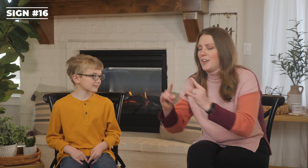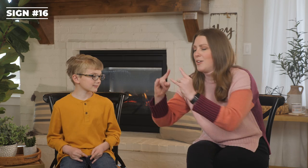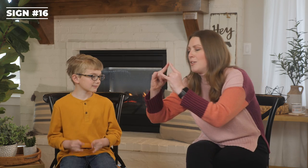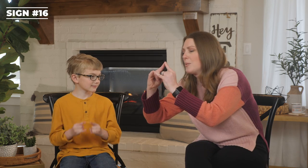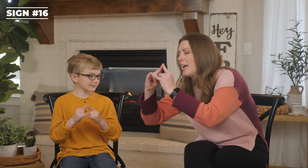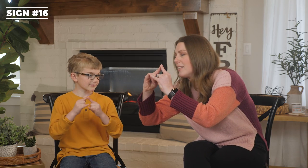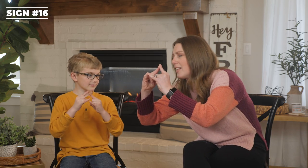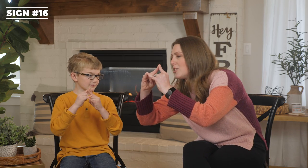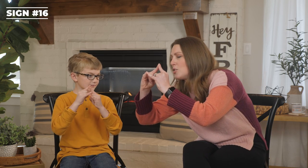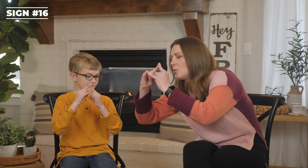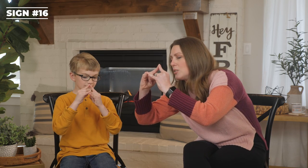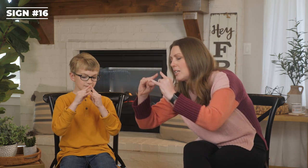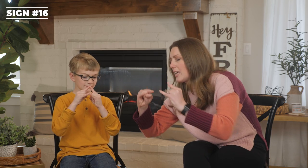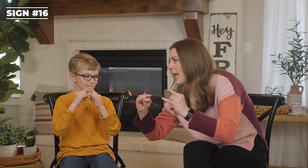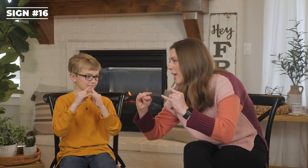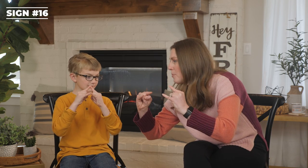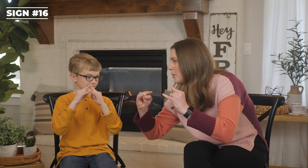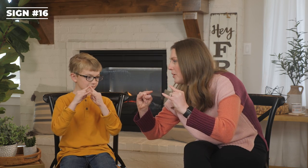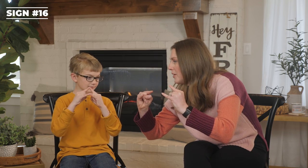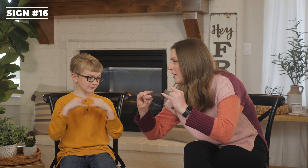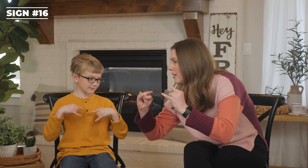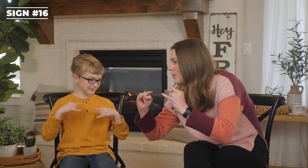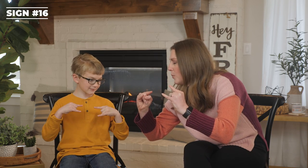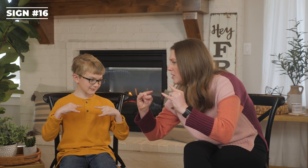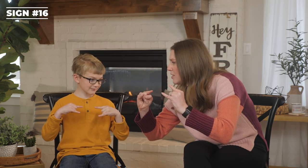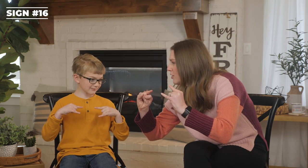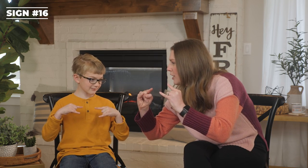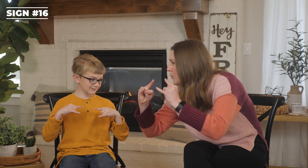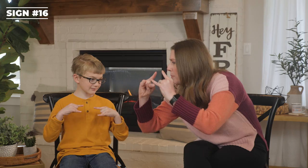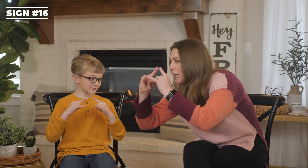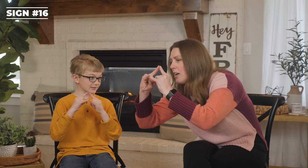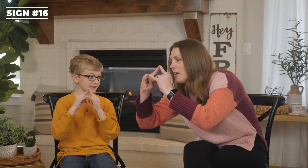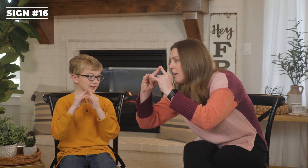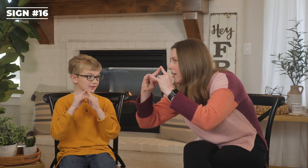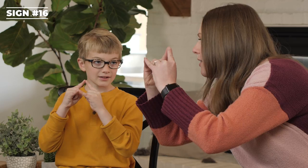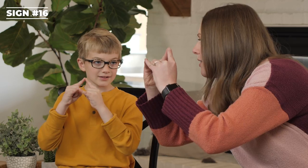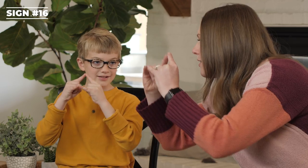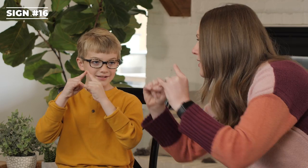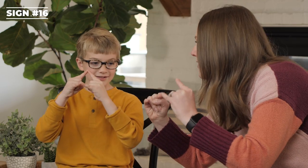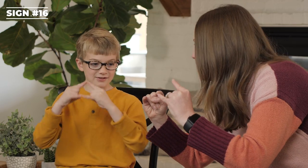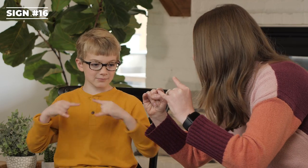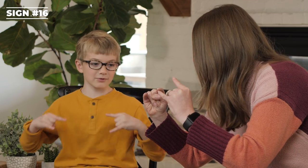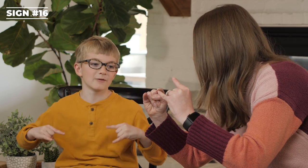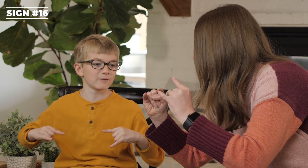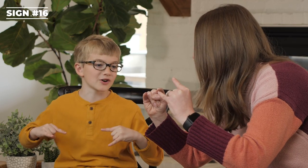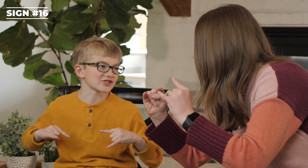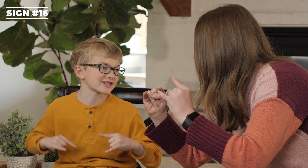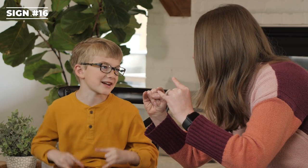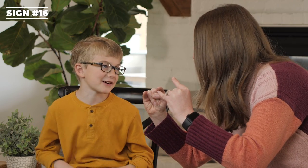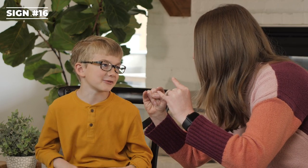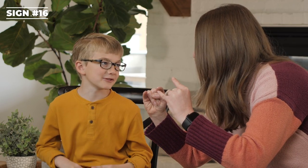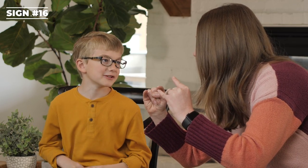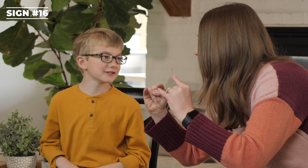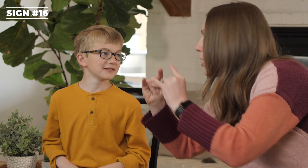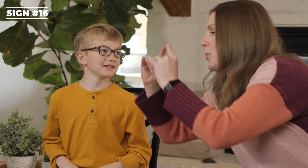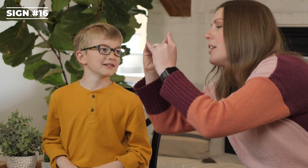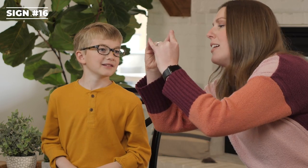All right, let's do the camp. What does it look like we're making? A tent but its falling down. Oh